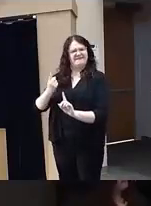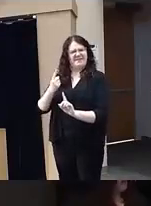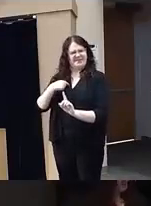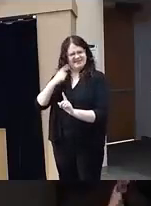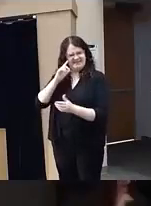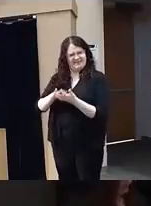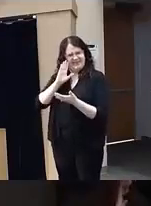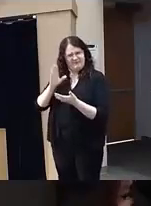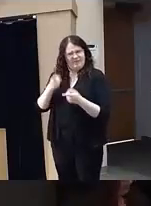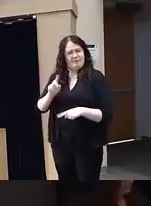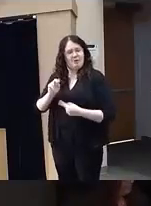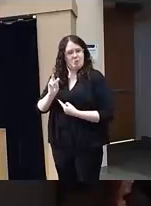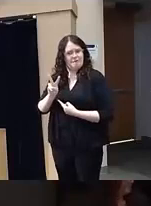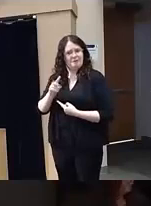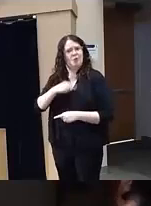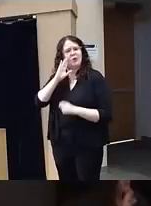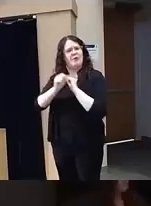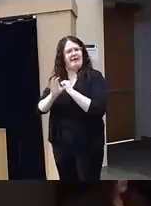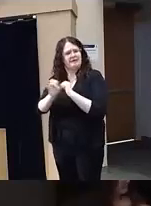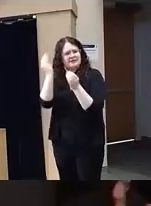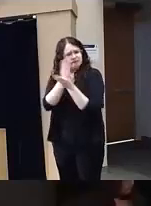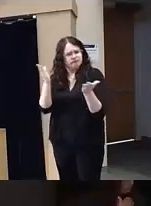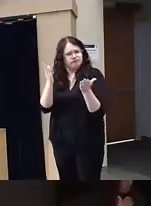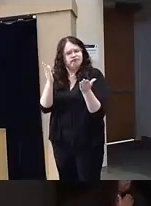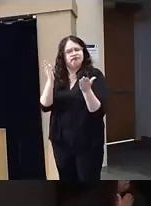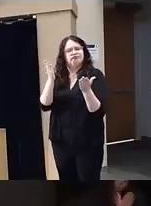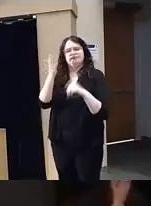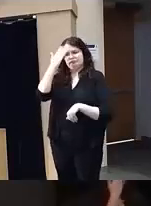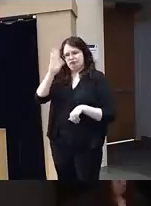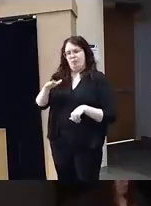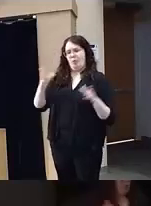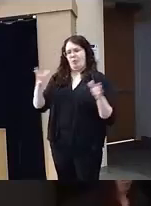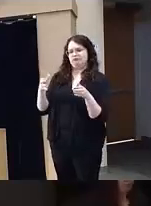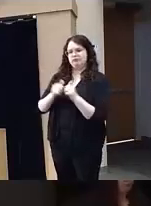November but we will advertise it as such just so that you know and it will help to explain why you